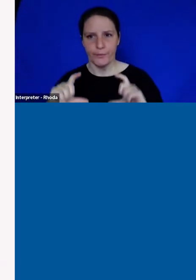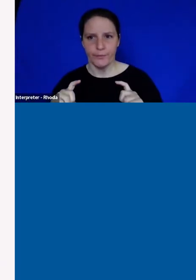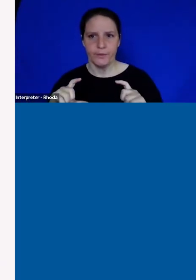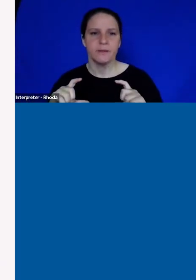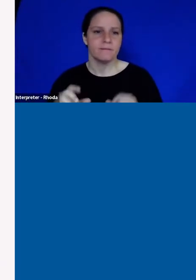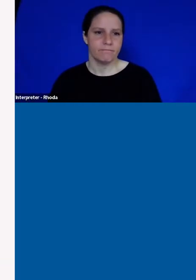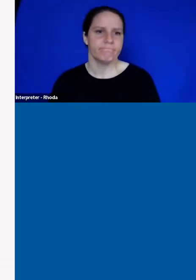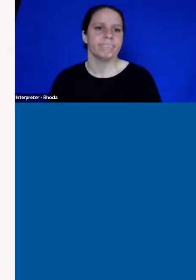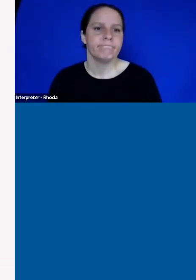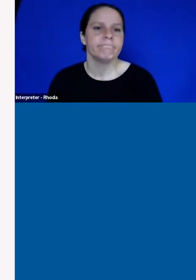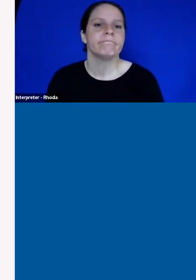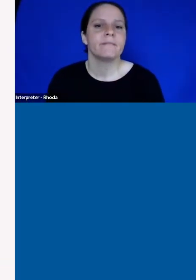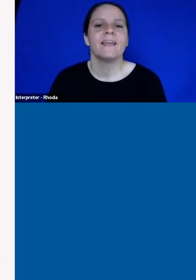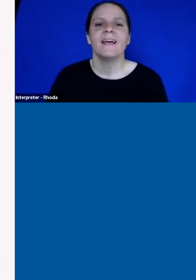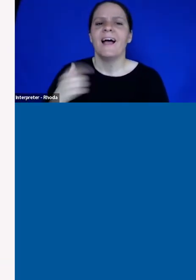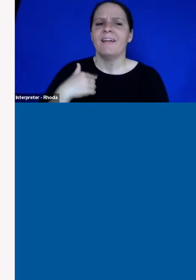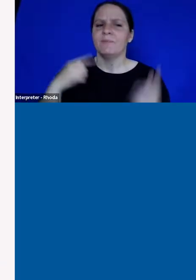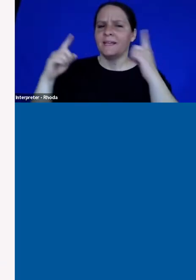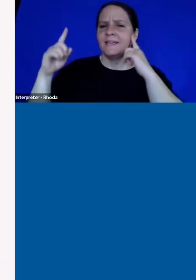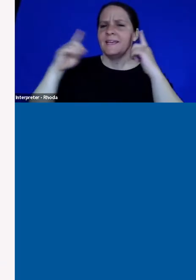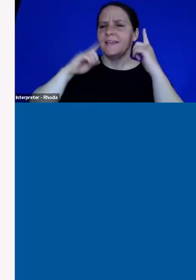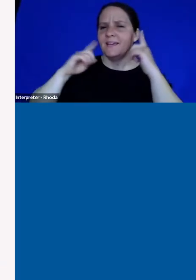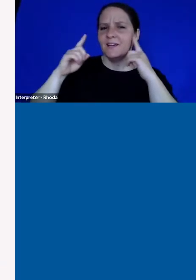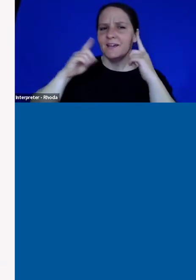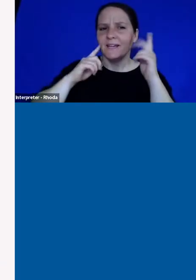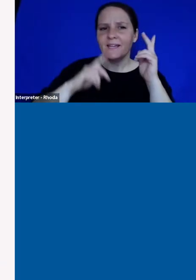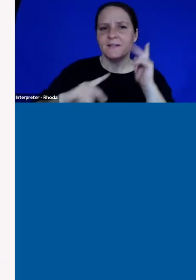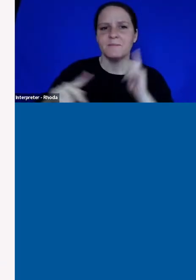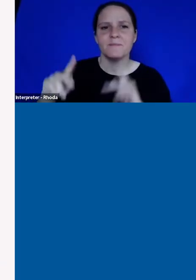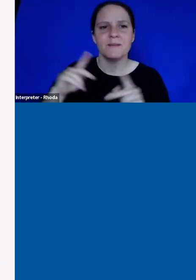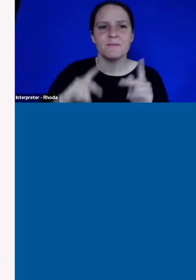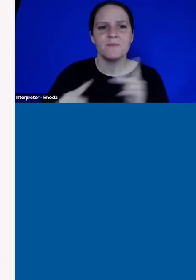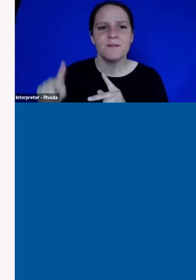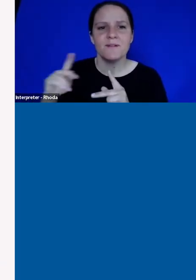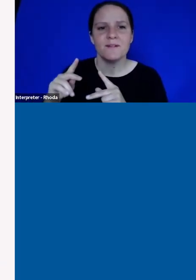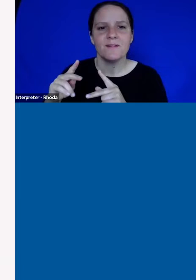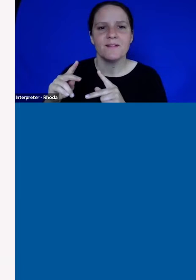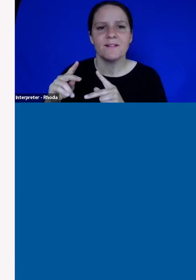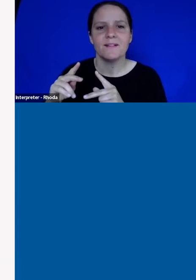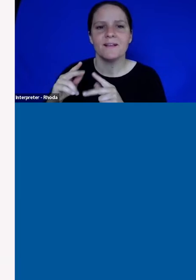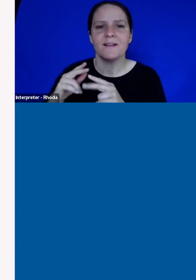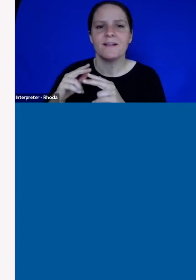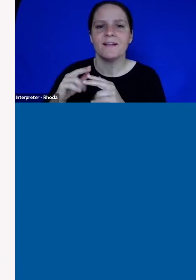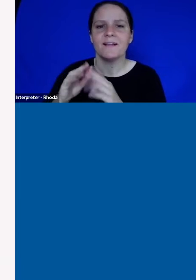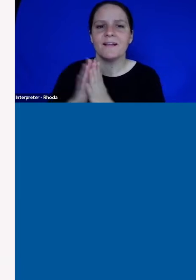which I've been hearing people call WCAG, and I've realized that I've always done the acronym